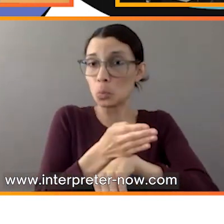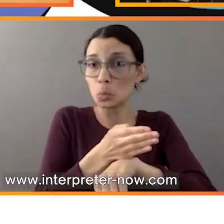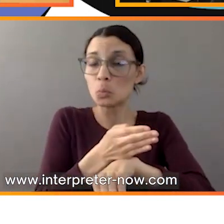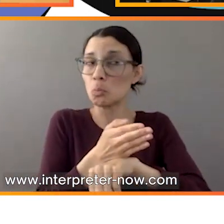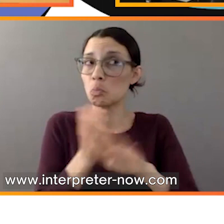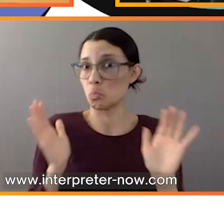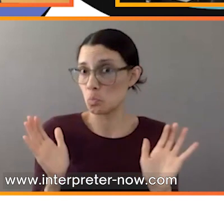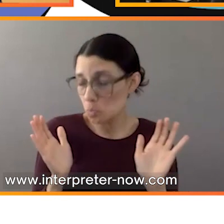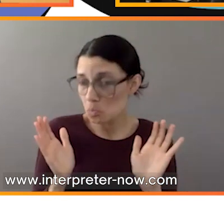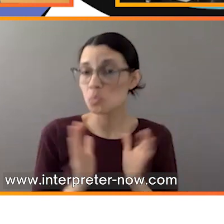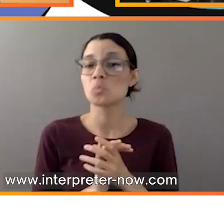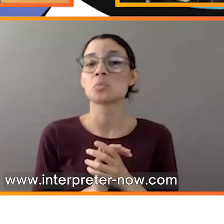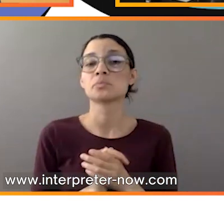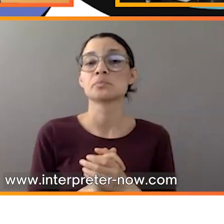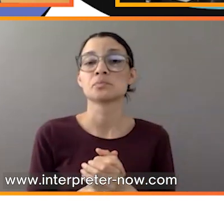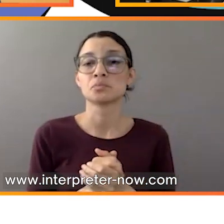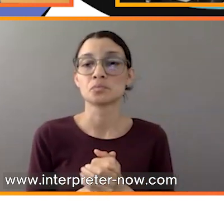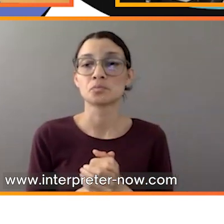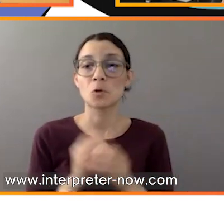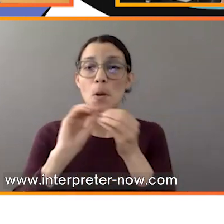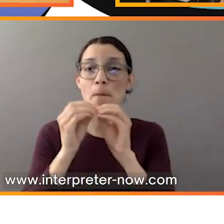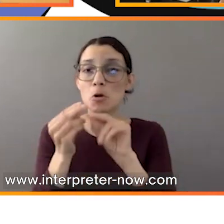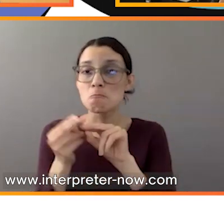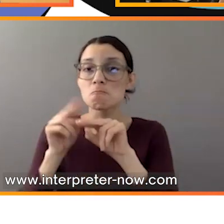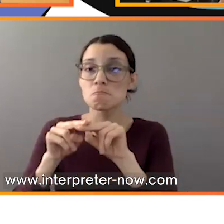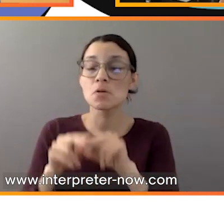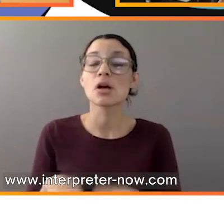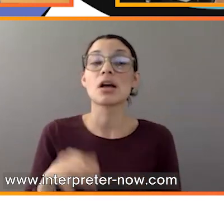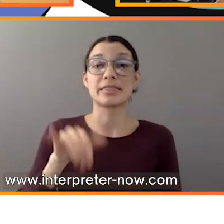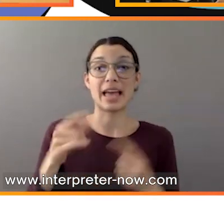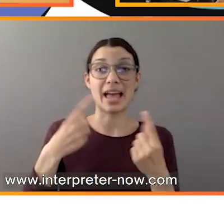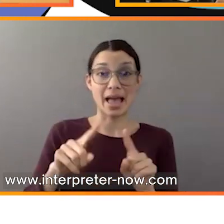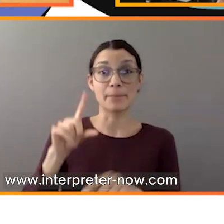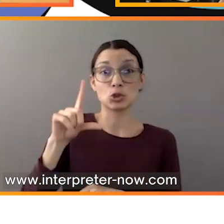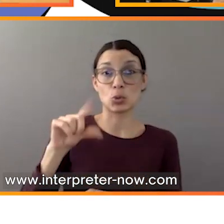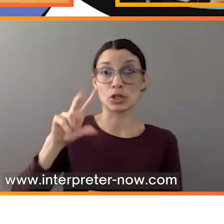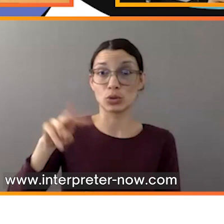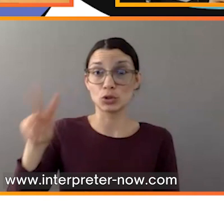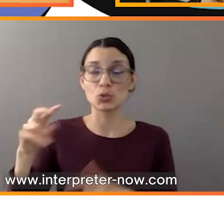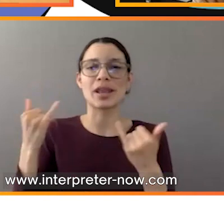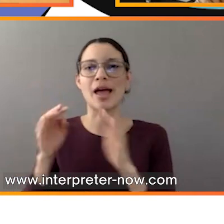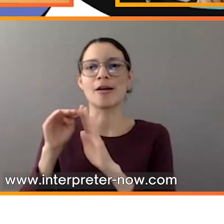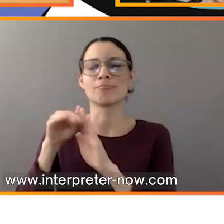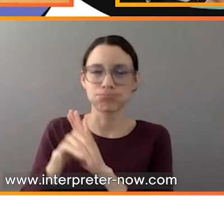But if we look at the numbers, they're still very low.